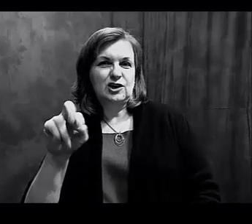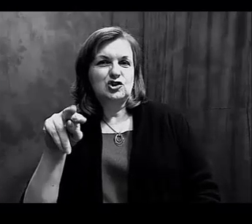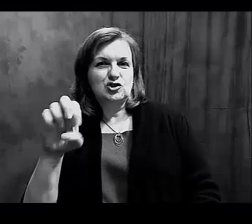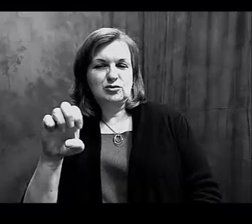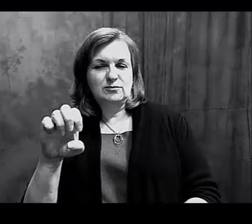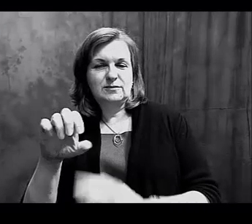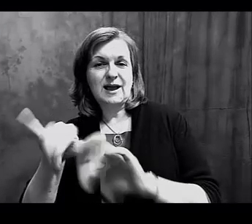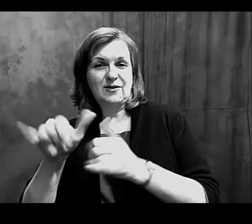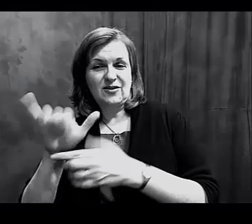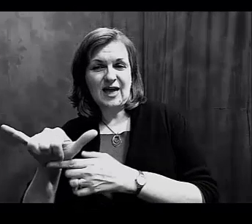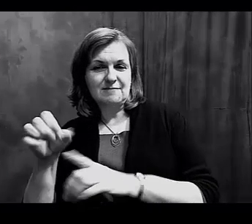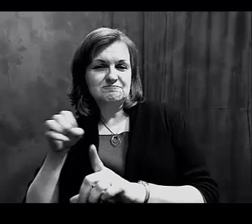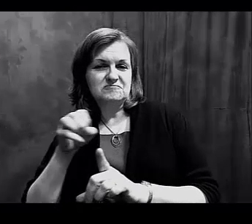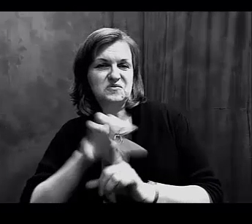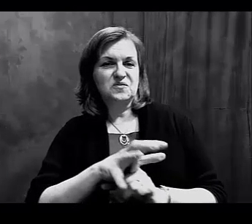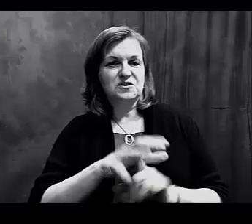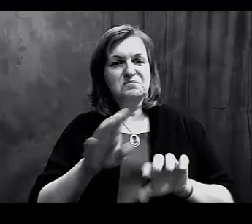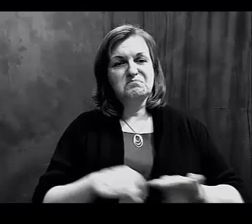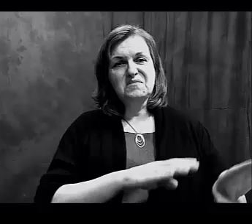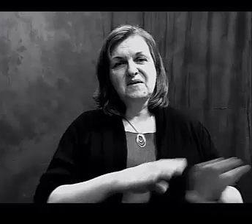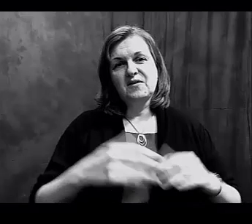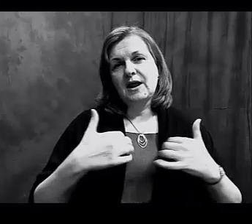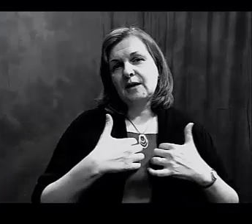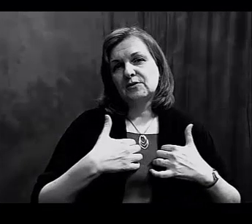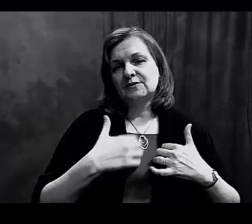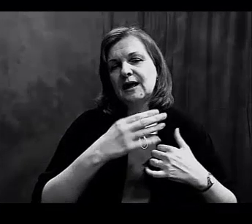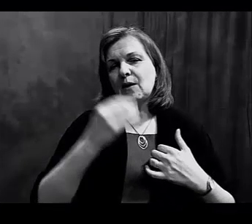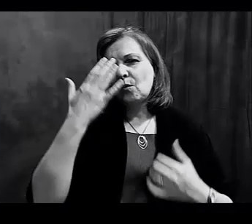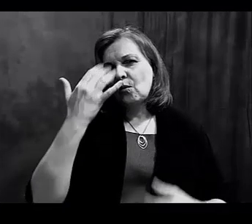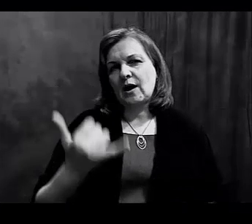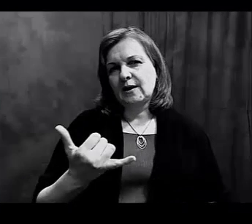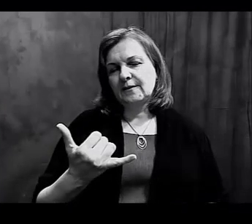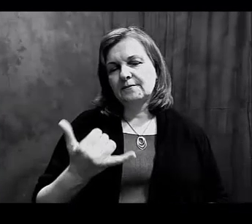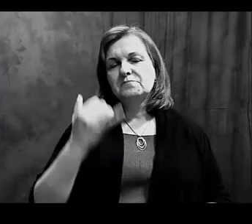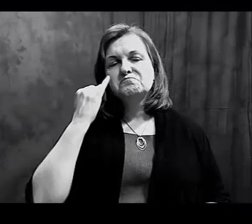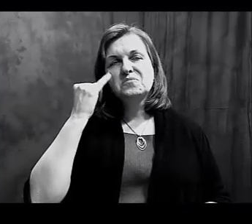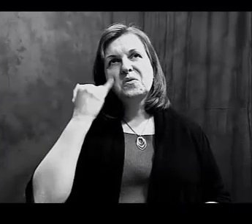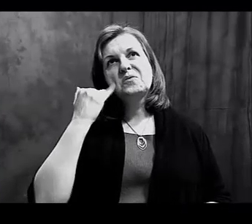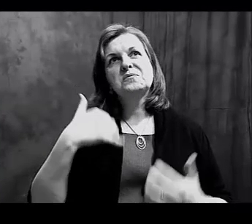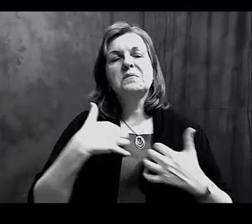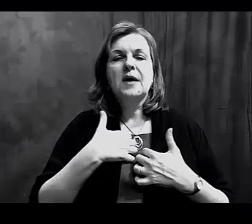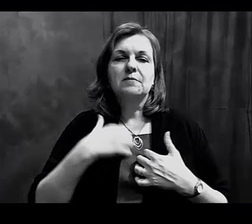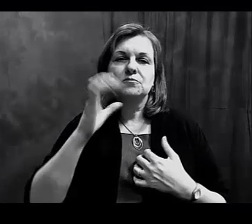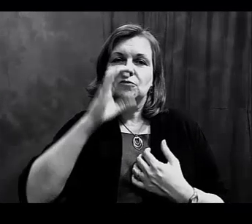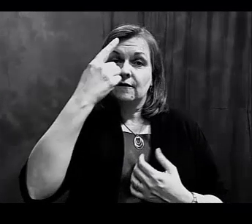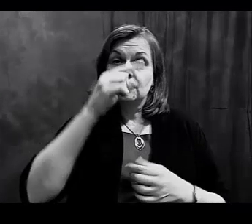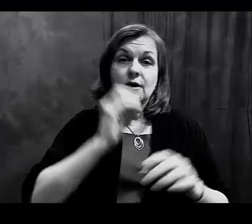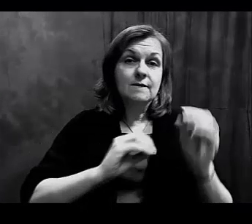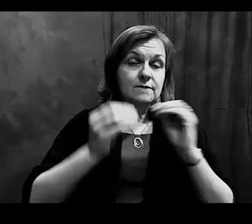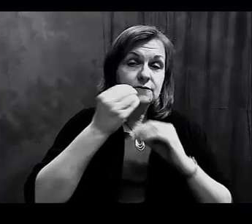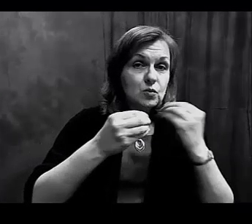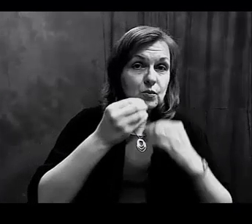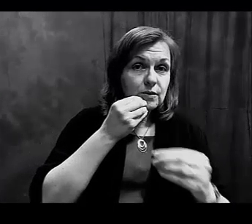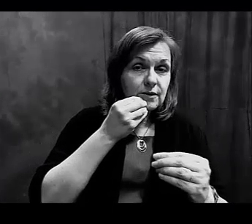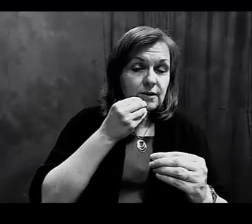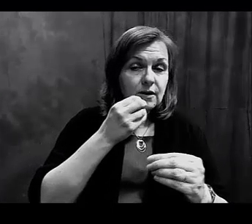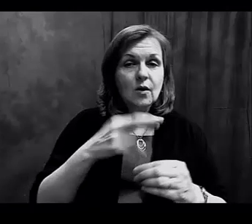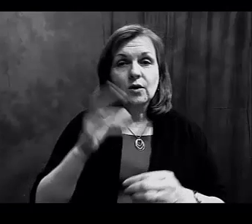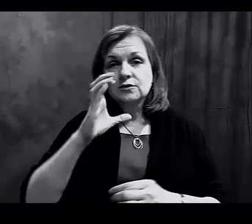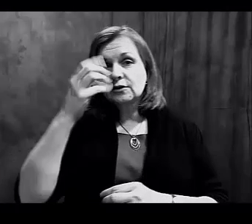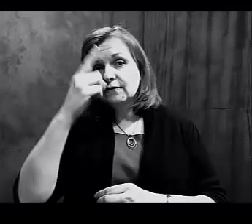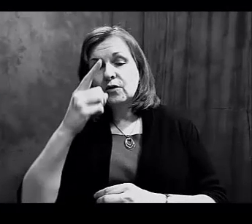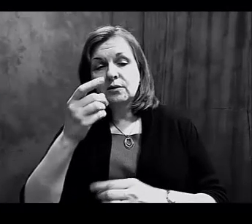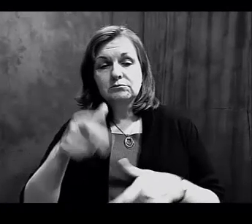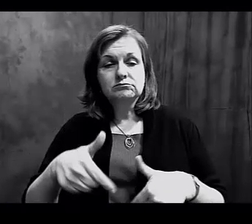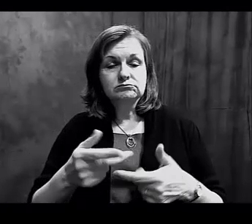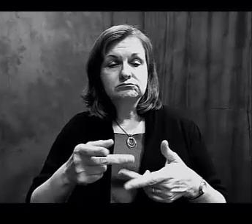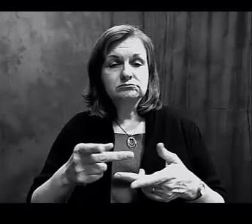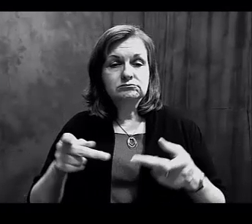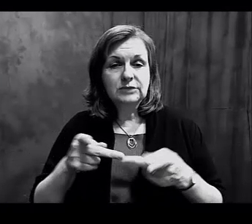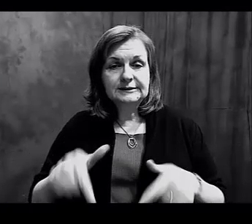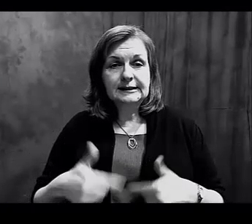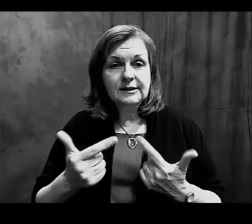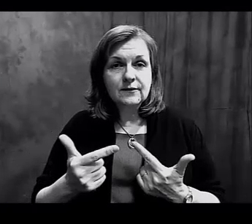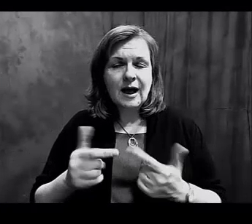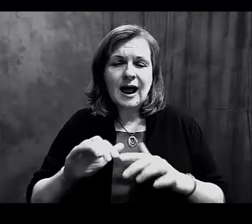change the way an animal behaves and why?? so if an animal is searching for food -- if an animal is searching for habitat